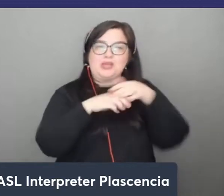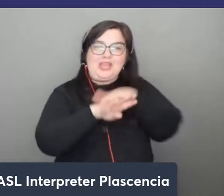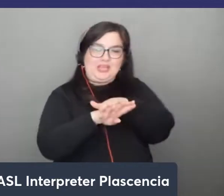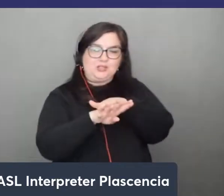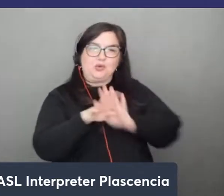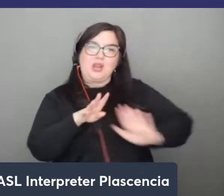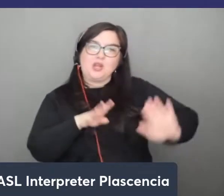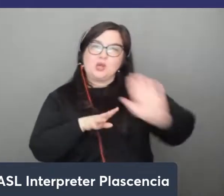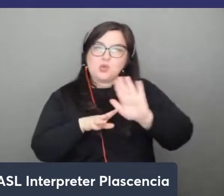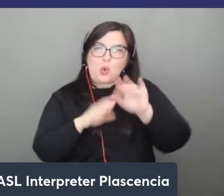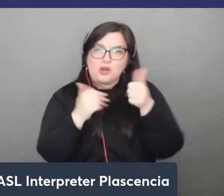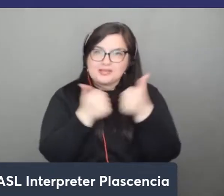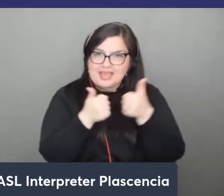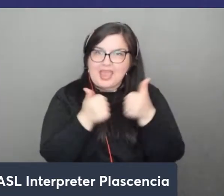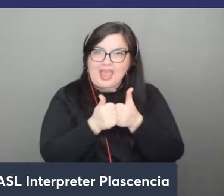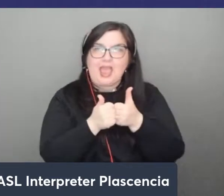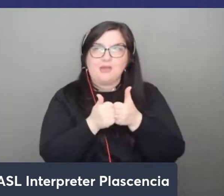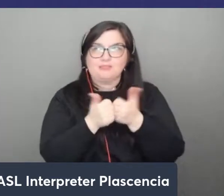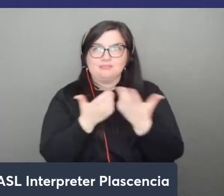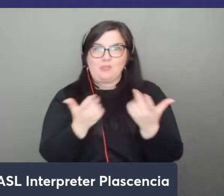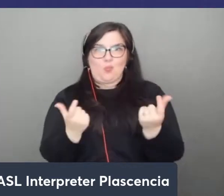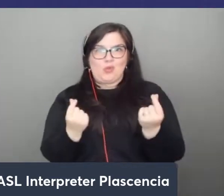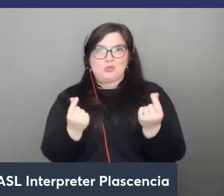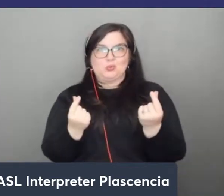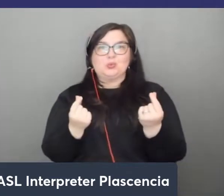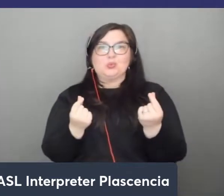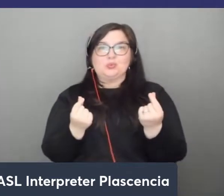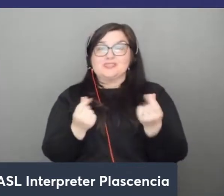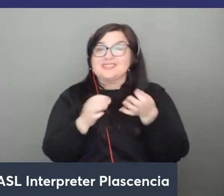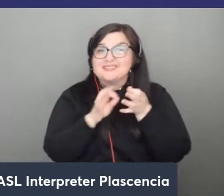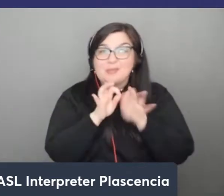all it takes right now is for you to punch